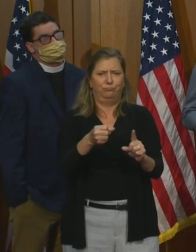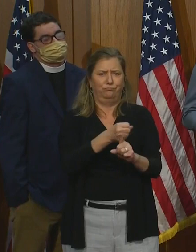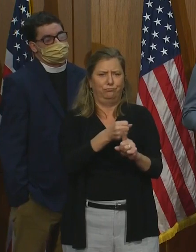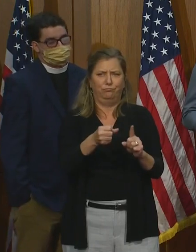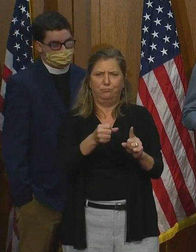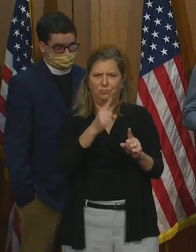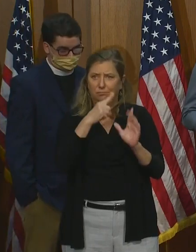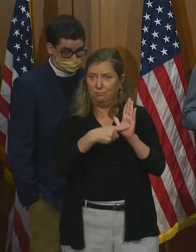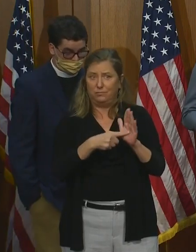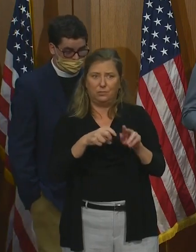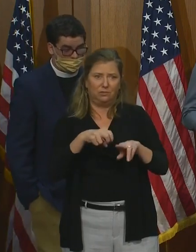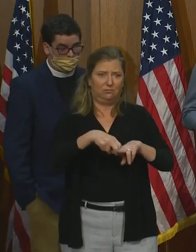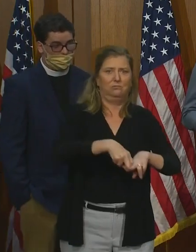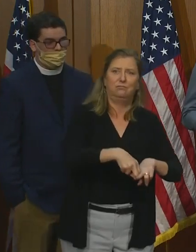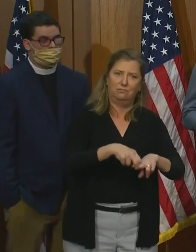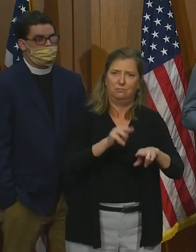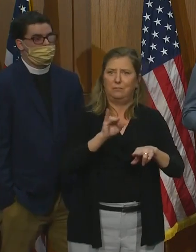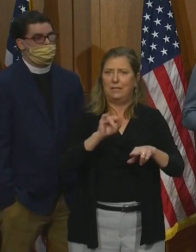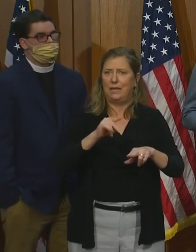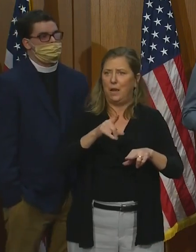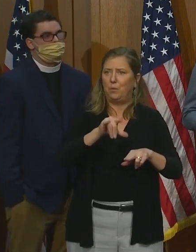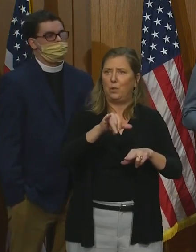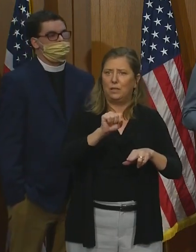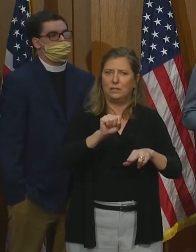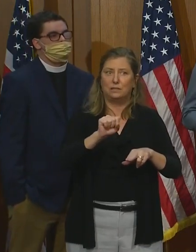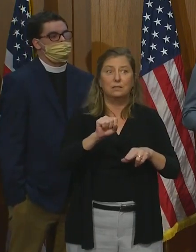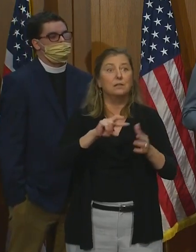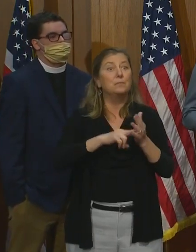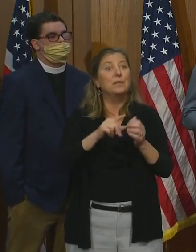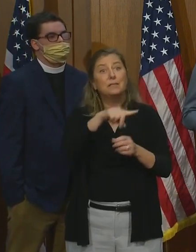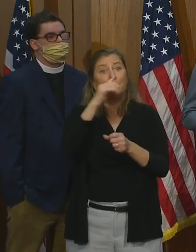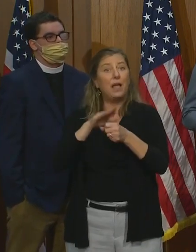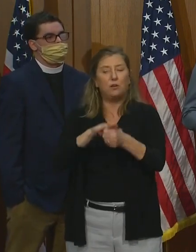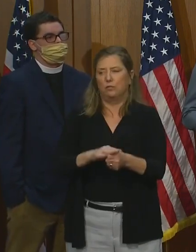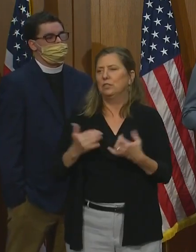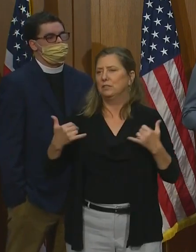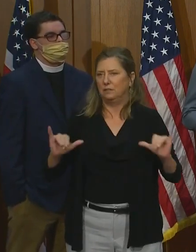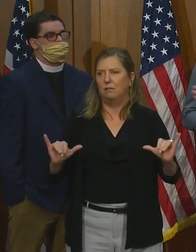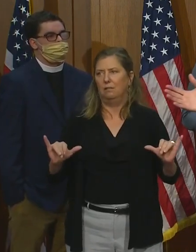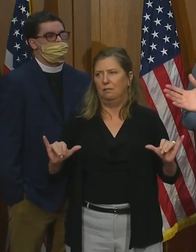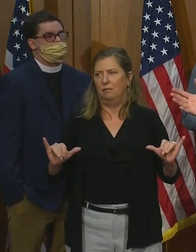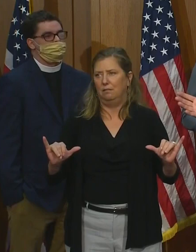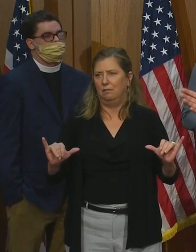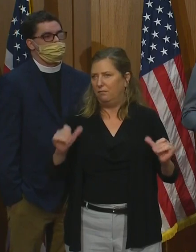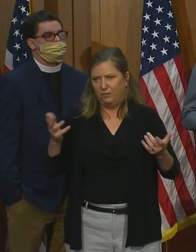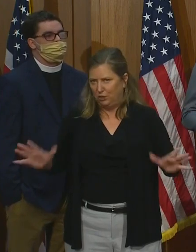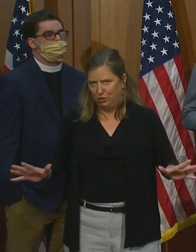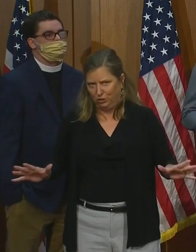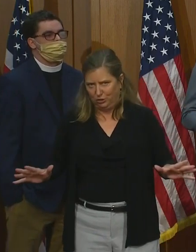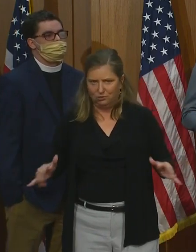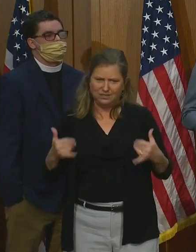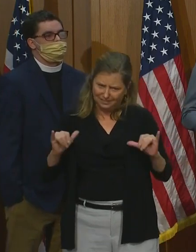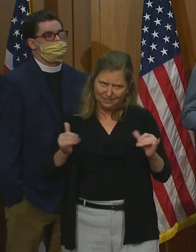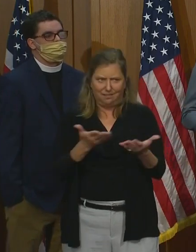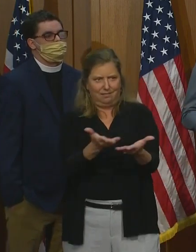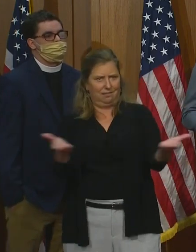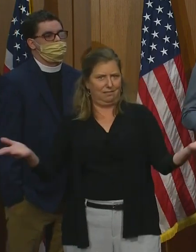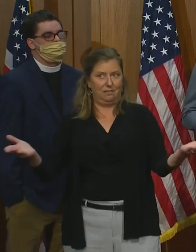BRUTE. LIKE WE SAW IN MINNEAPOLIS SO BLACK OPPRESSION